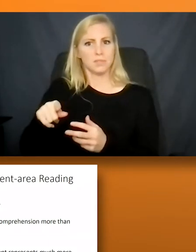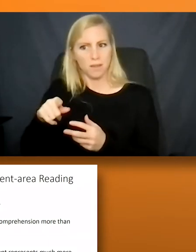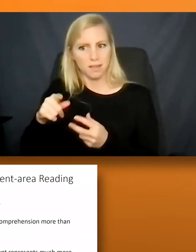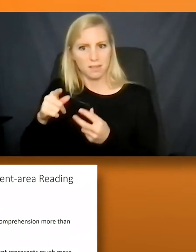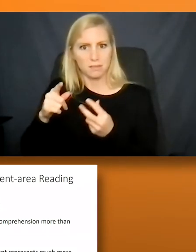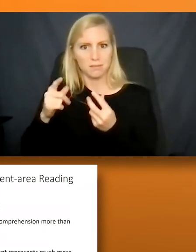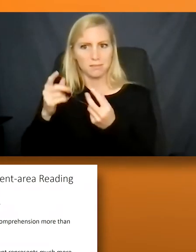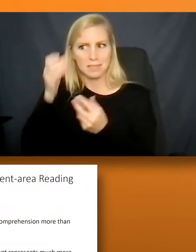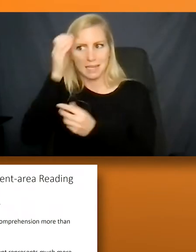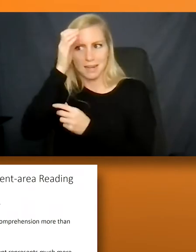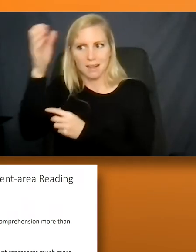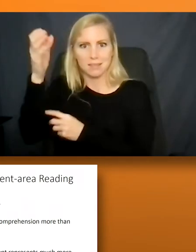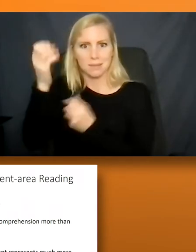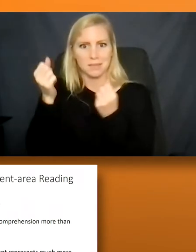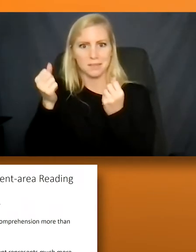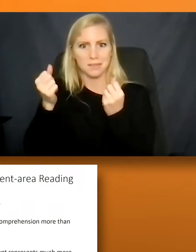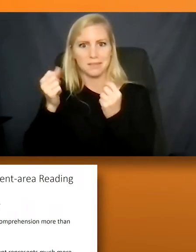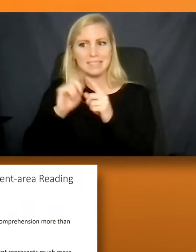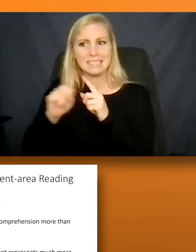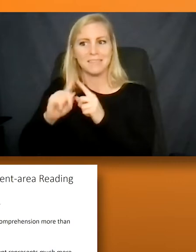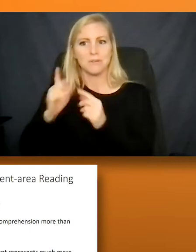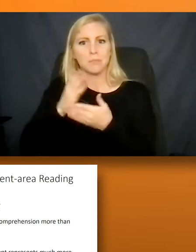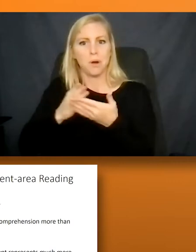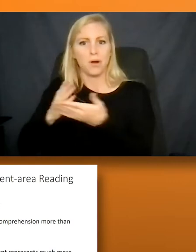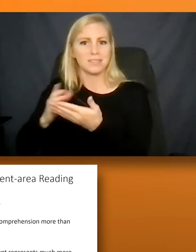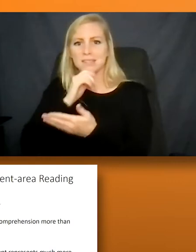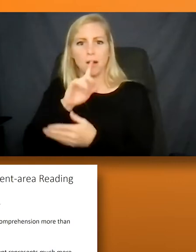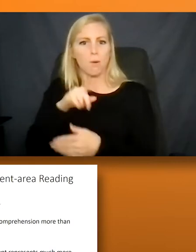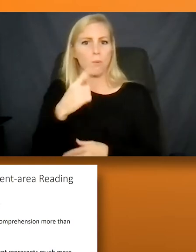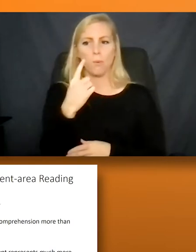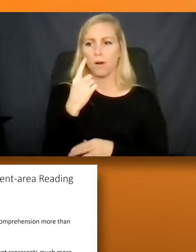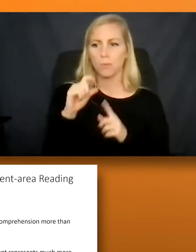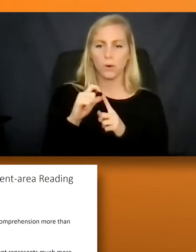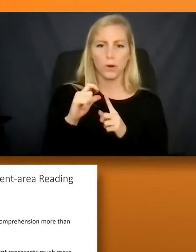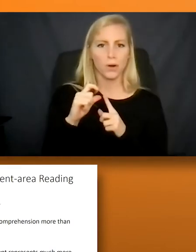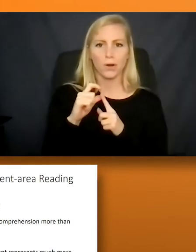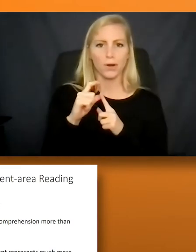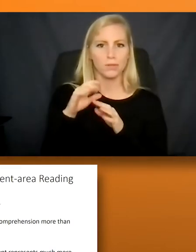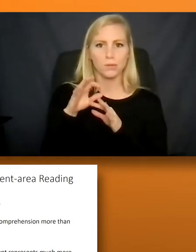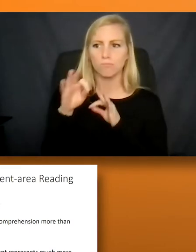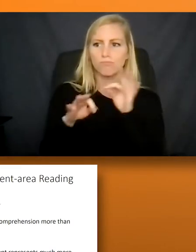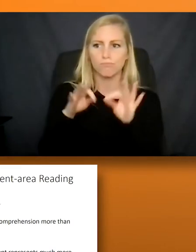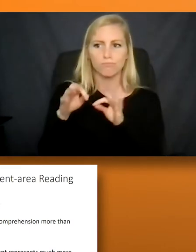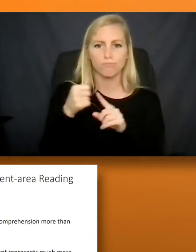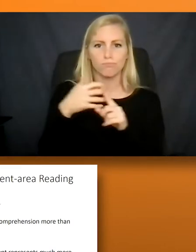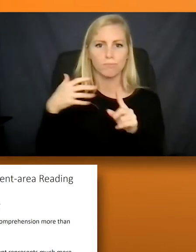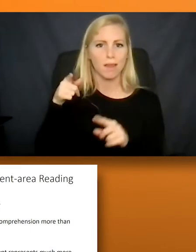that are parts of that, right? So that's where the concept starts to represent